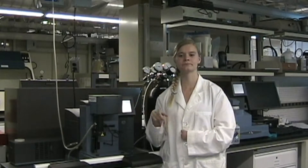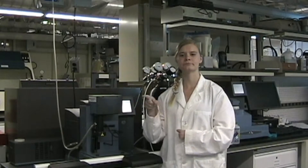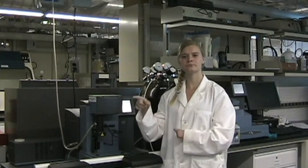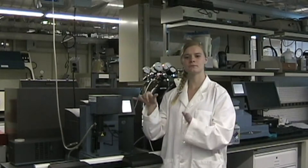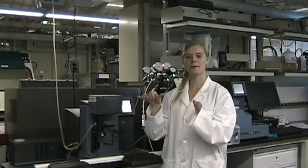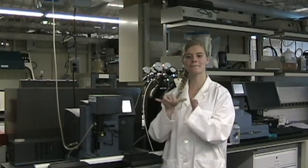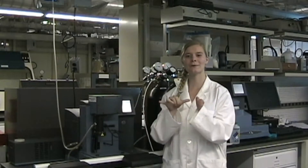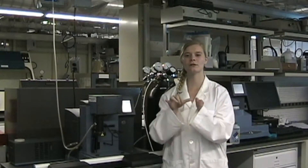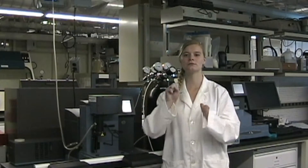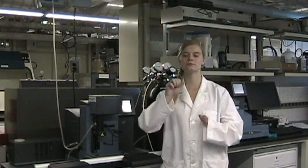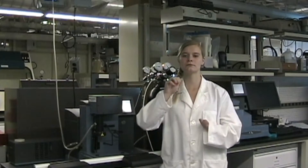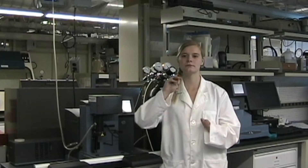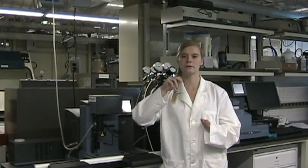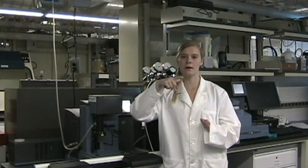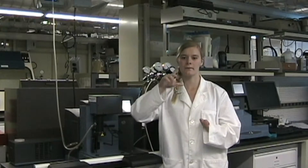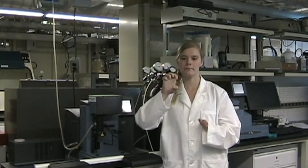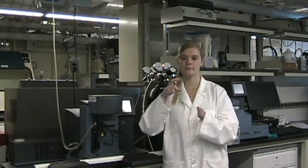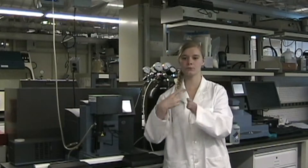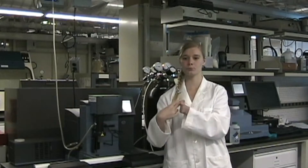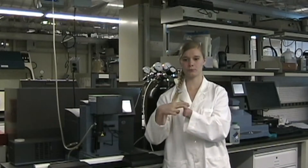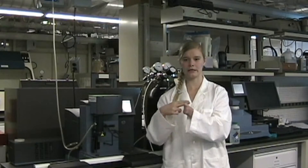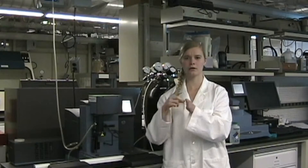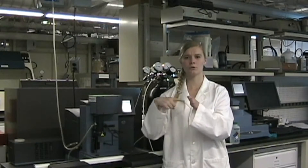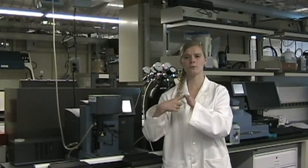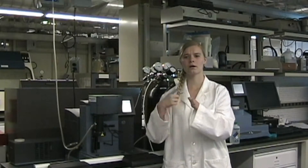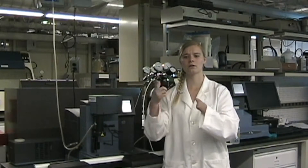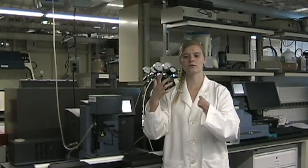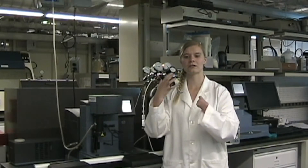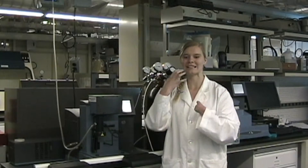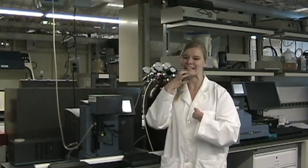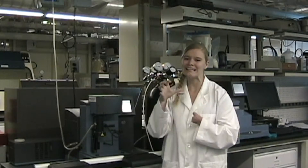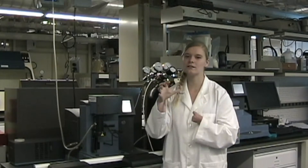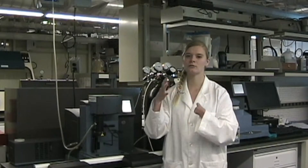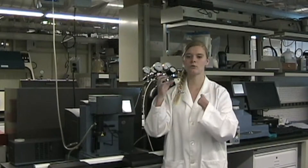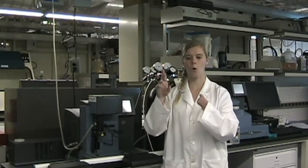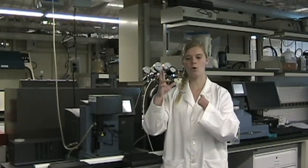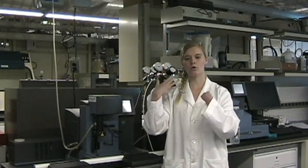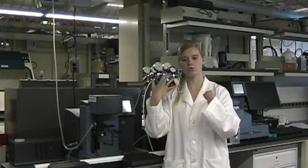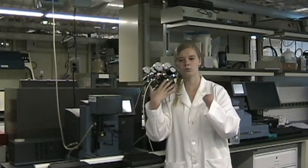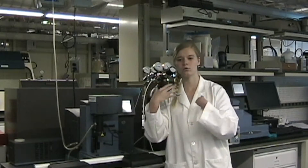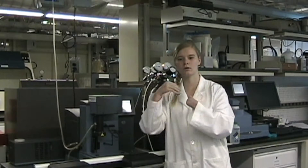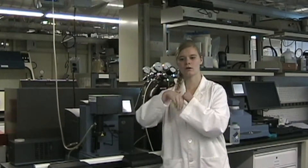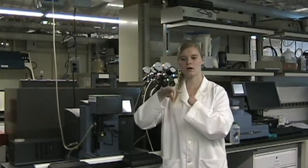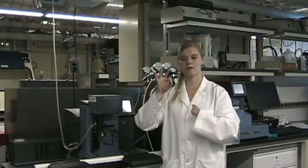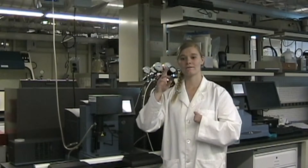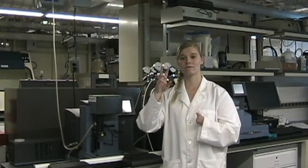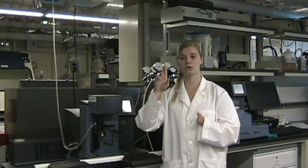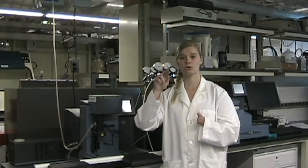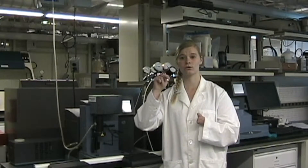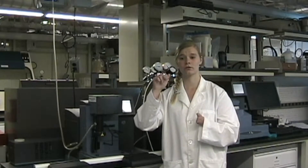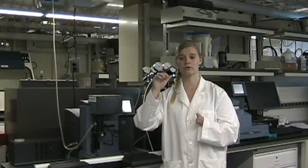TGA s used to measure the weight of the sample when it is heated or cooled in the furnace.